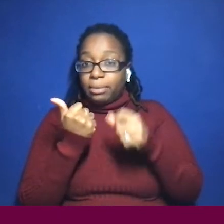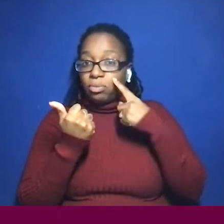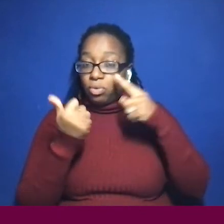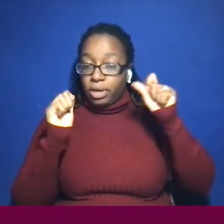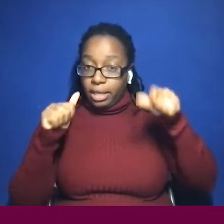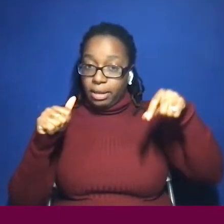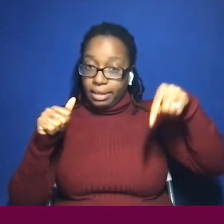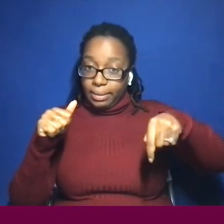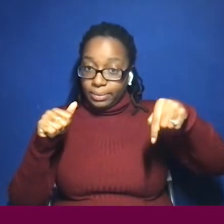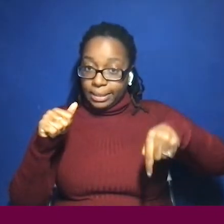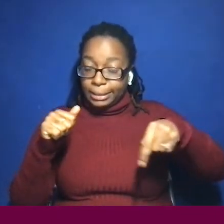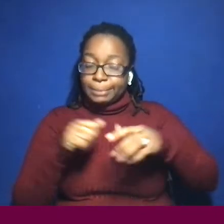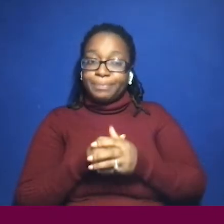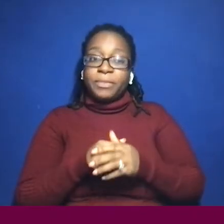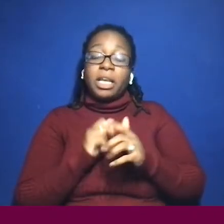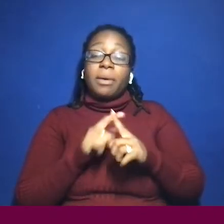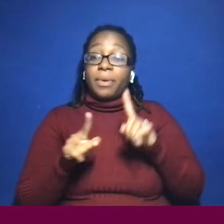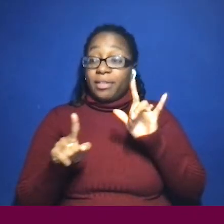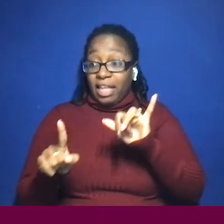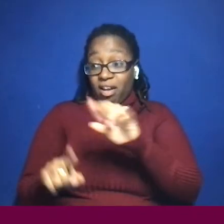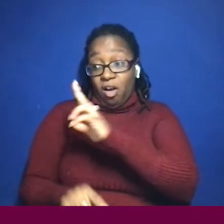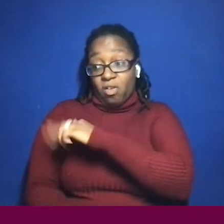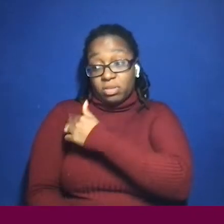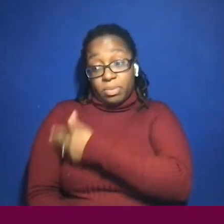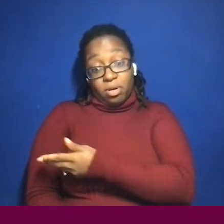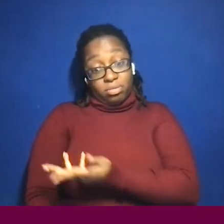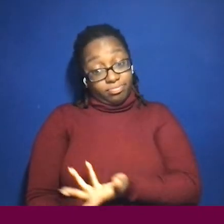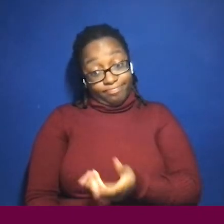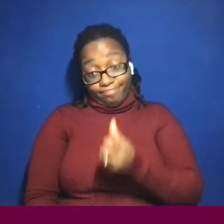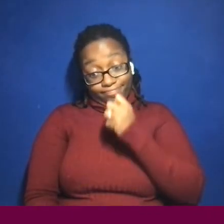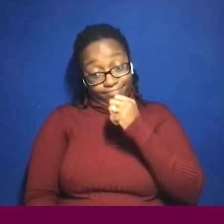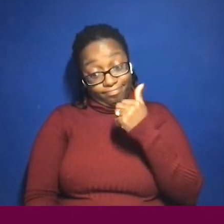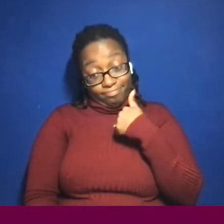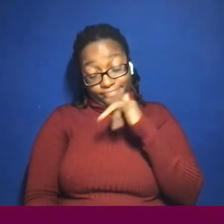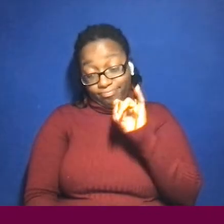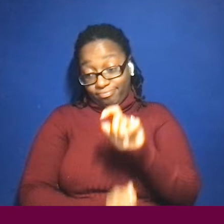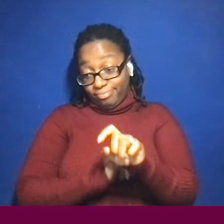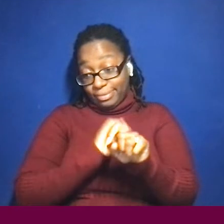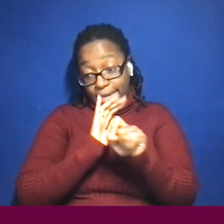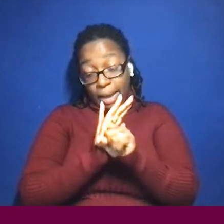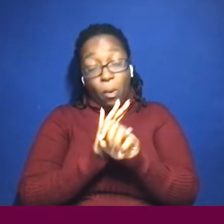But in this case, apparently, they didn't have those resources or didn't know they have them.